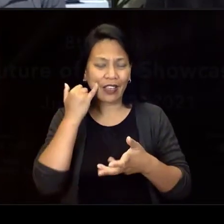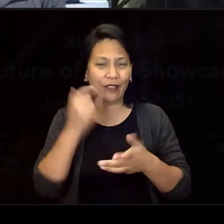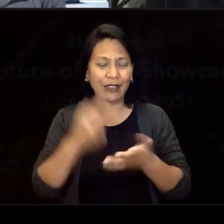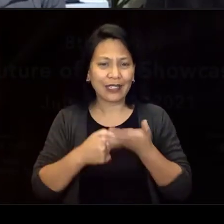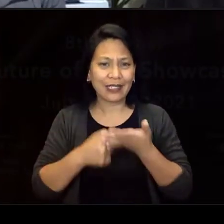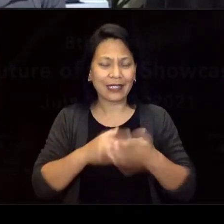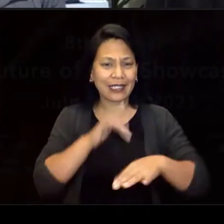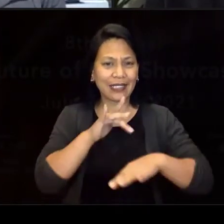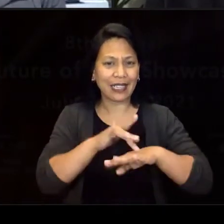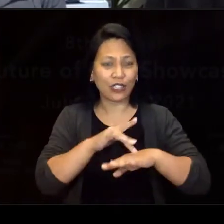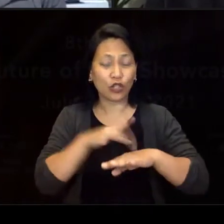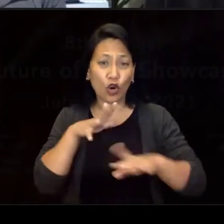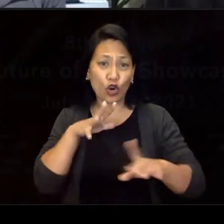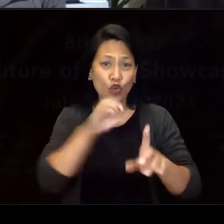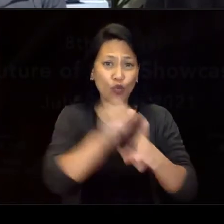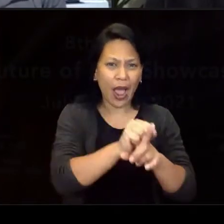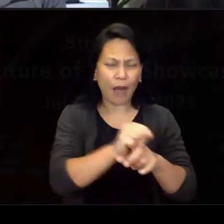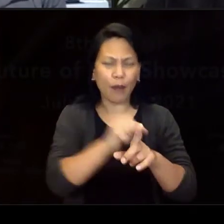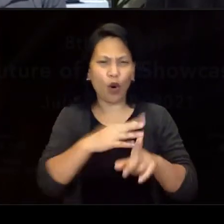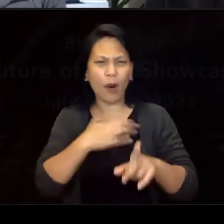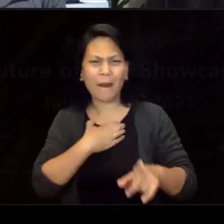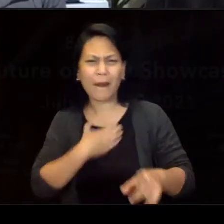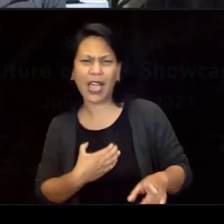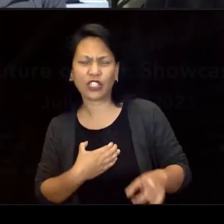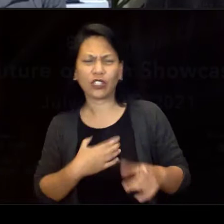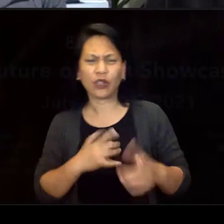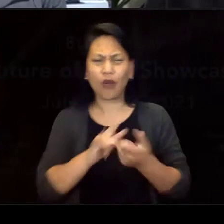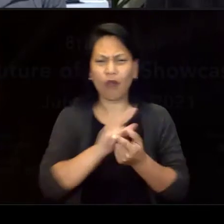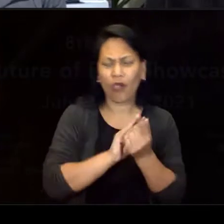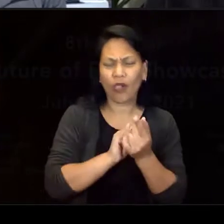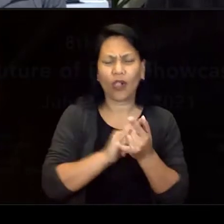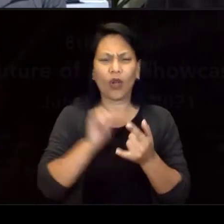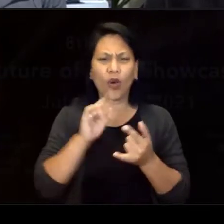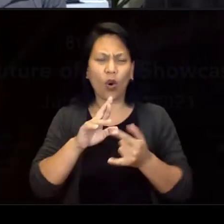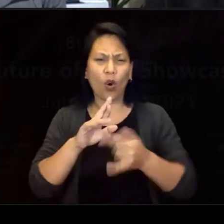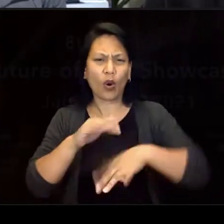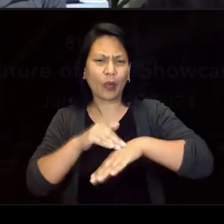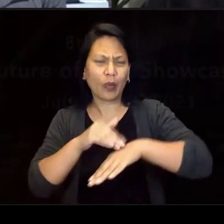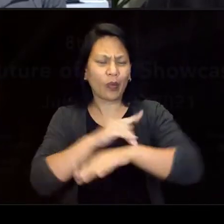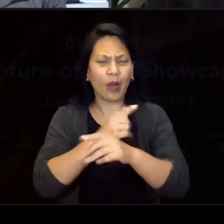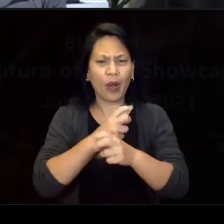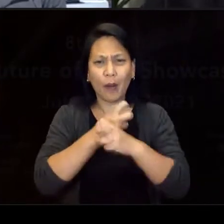you're going to grab someone and make it more passionate, we're going to use bone level touch or, and it's really